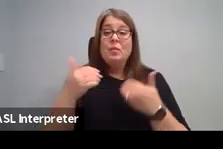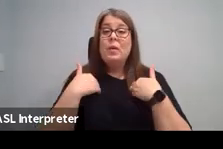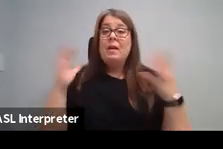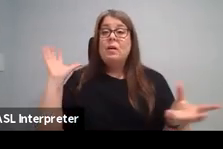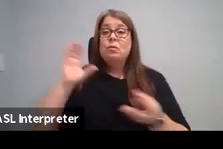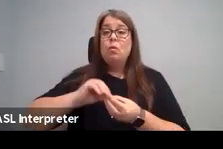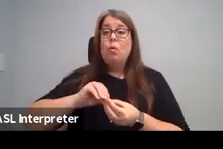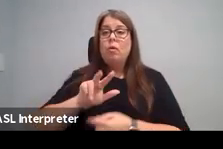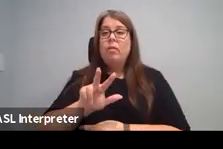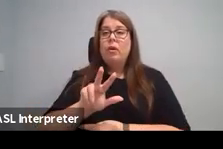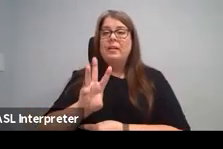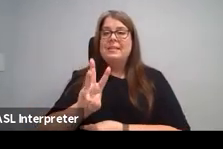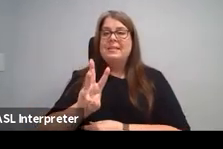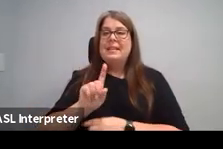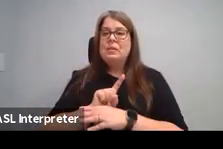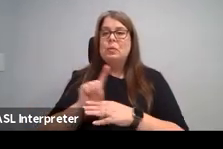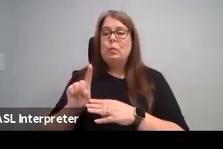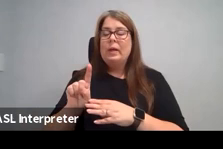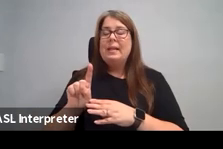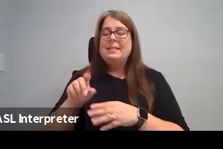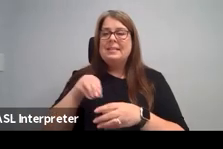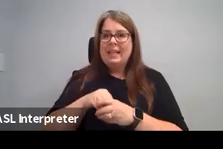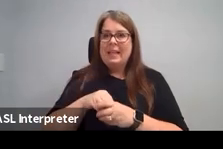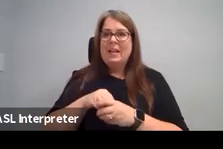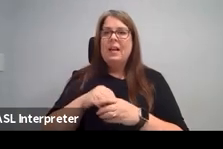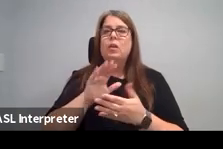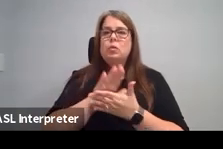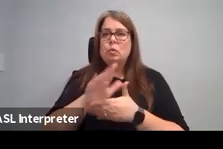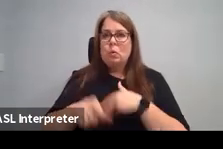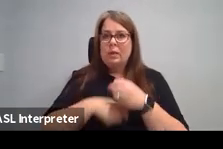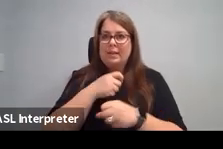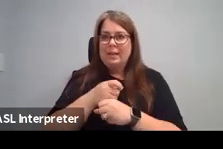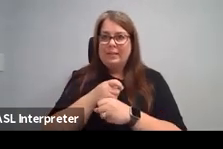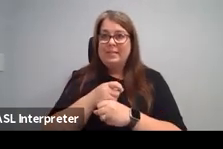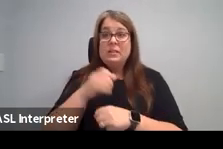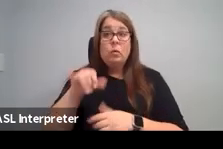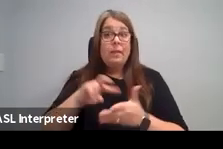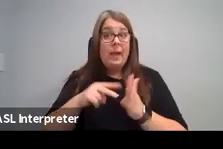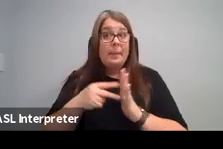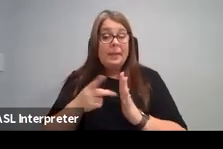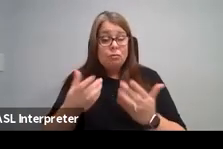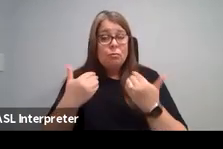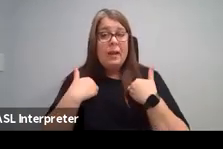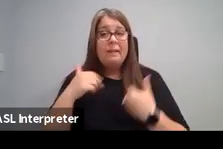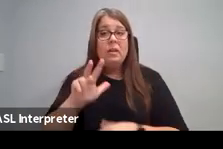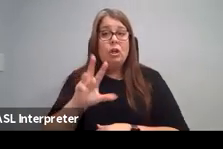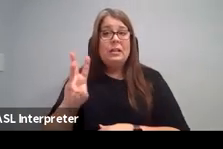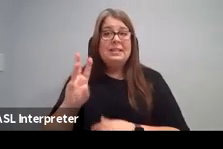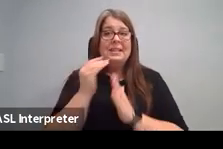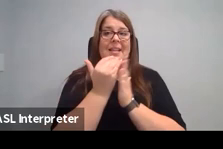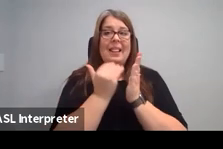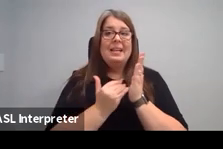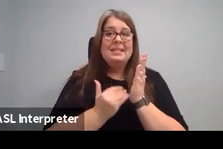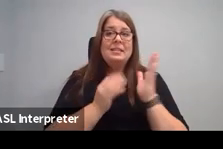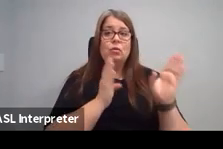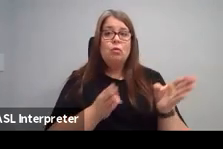Allison Frenzel : And if you're planning for weekly delivery, that means you've 36 lessons to plan for the whole year. And it really just made it like